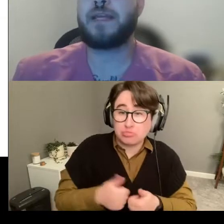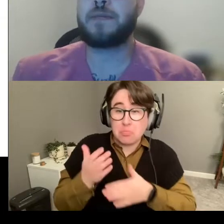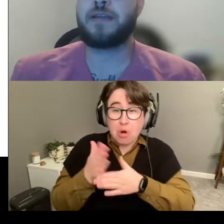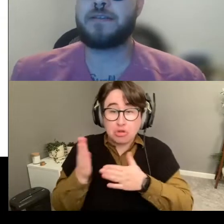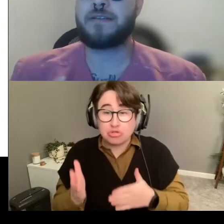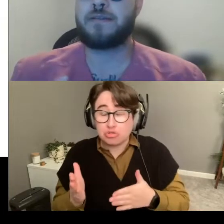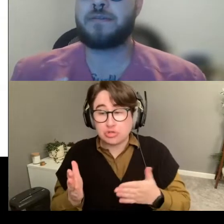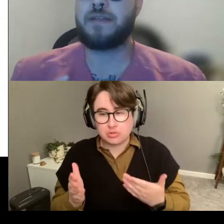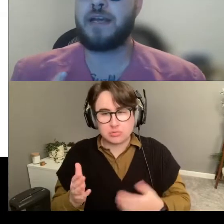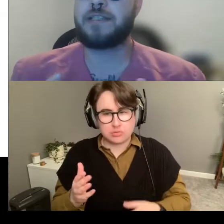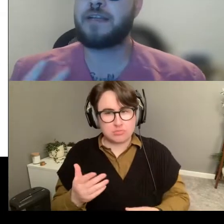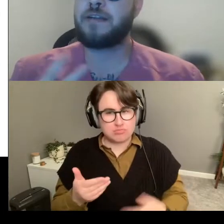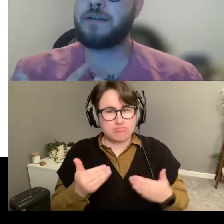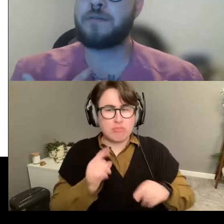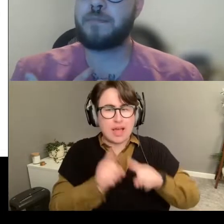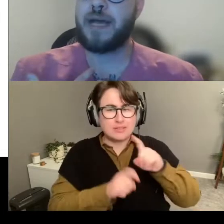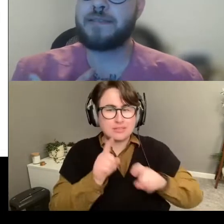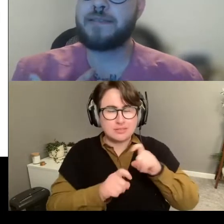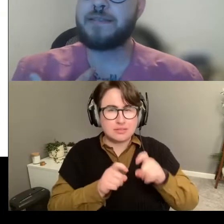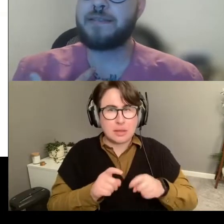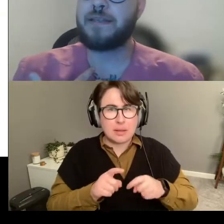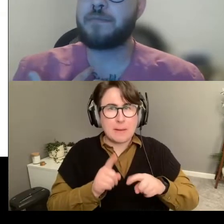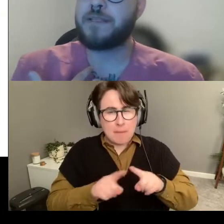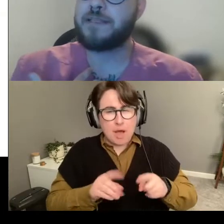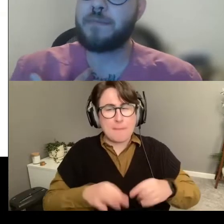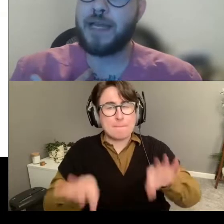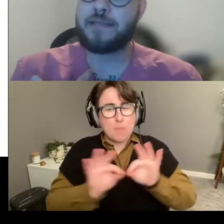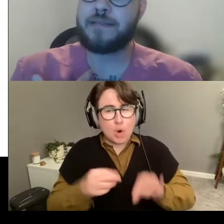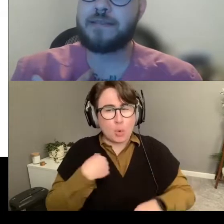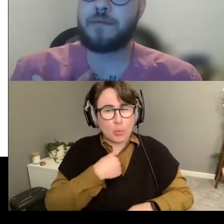that we also check our own biases and implicit biases